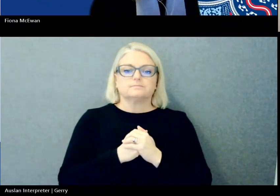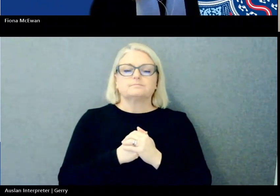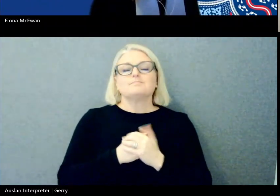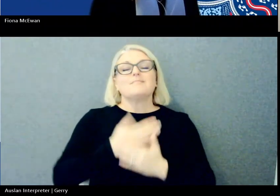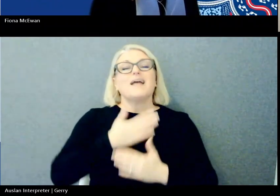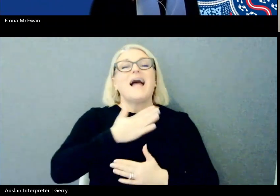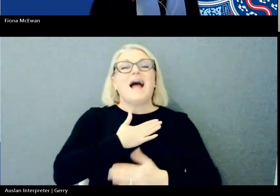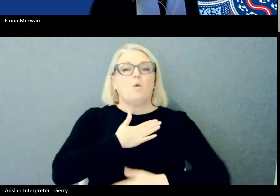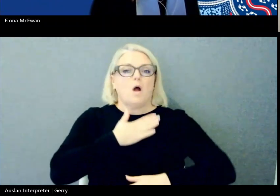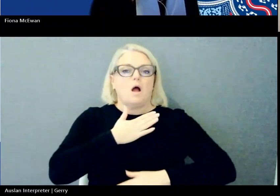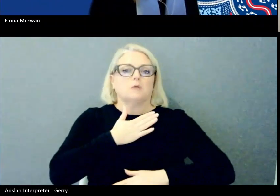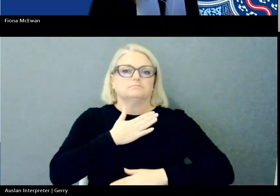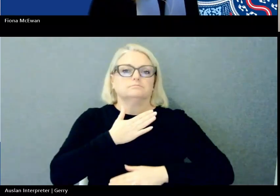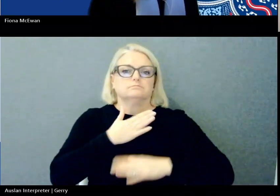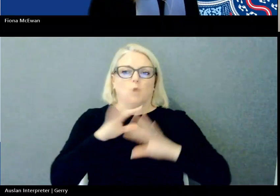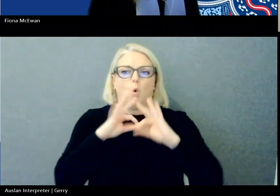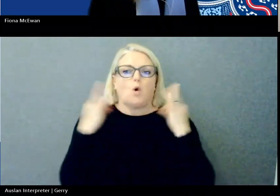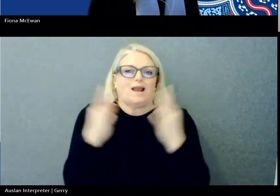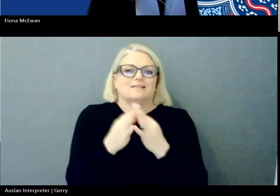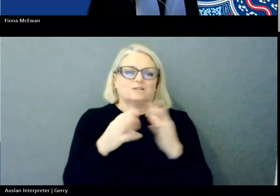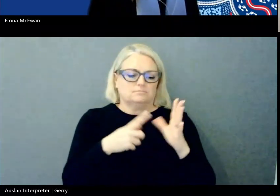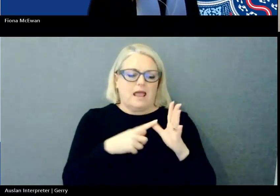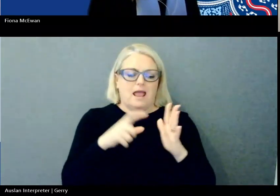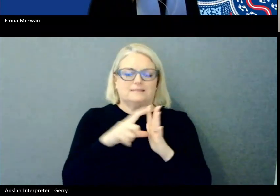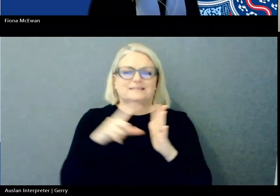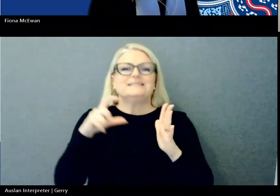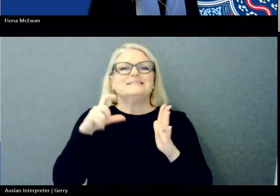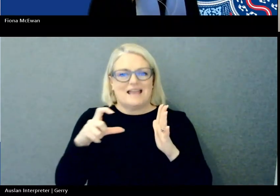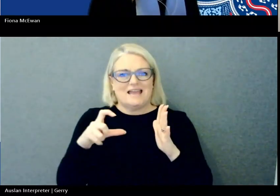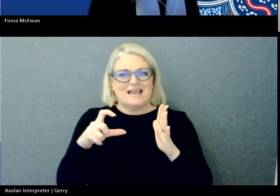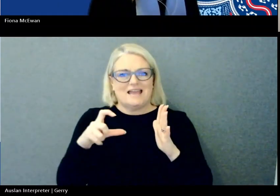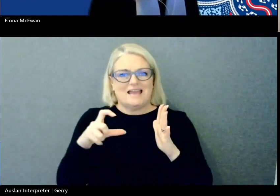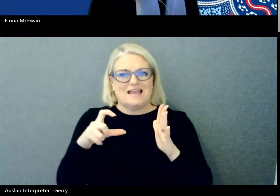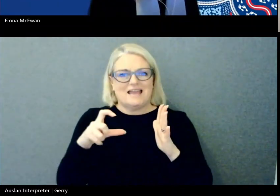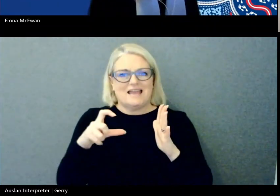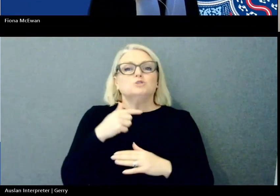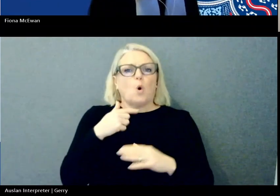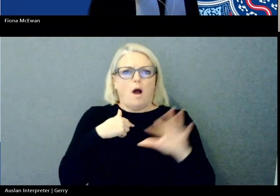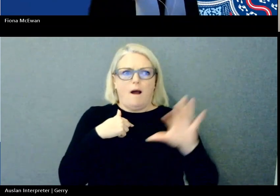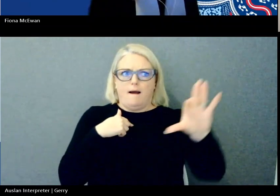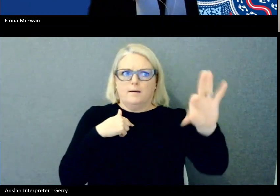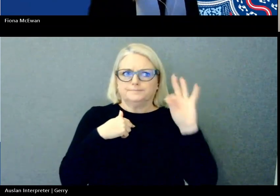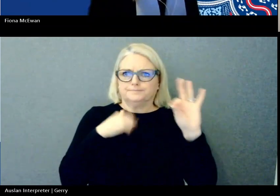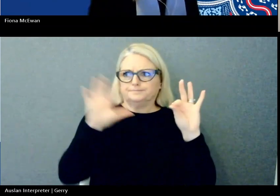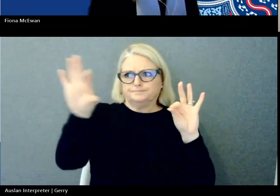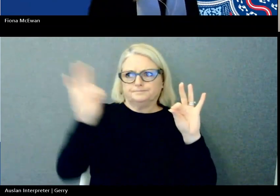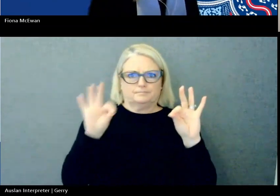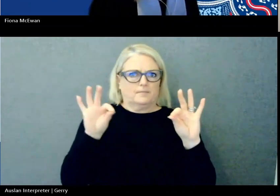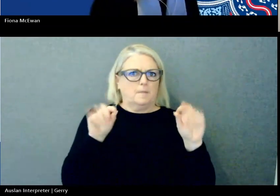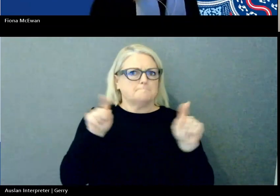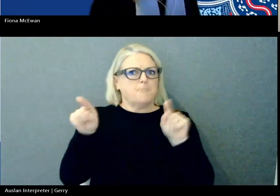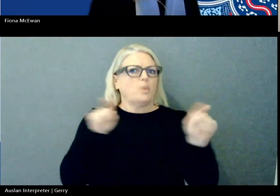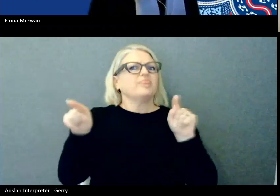was in relation to Christine's presentation and service quality in disability environments.